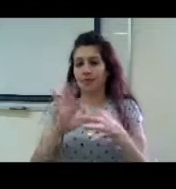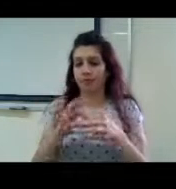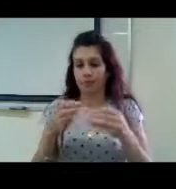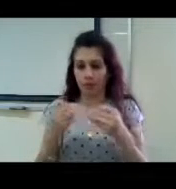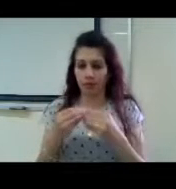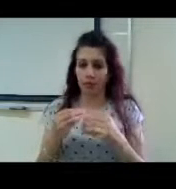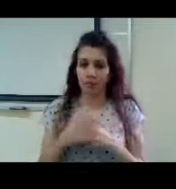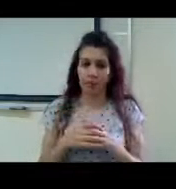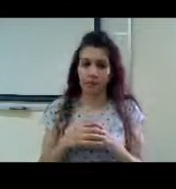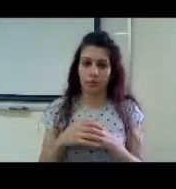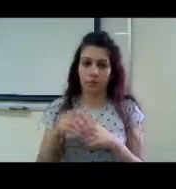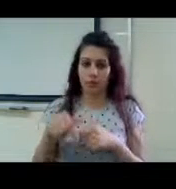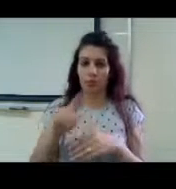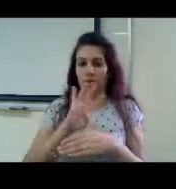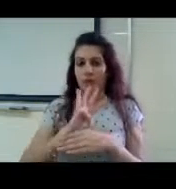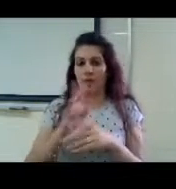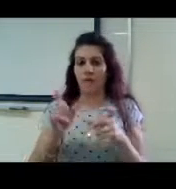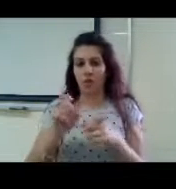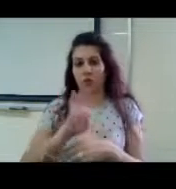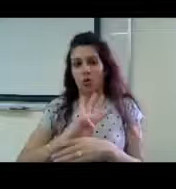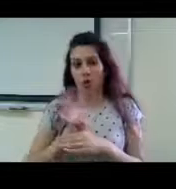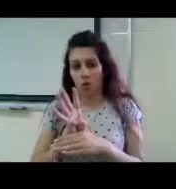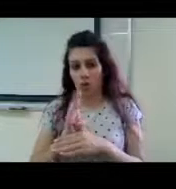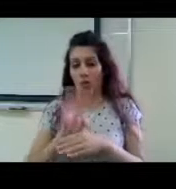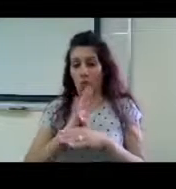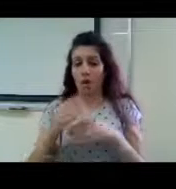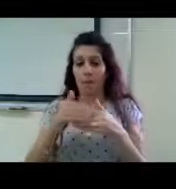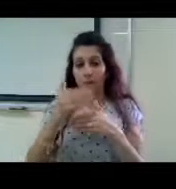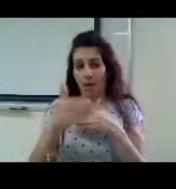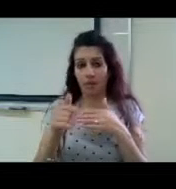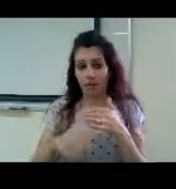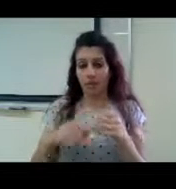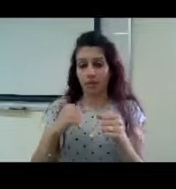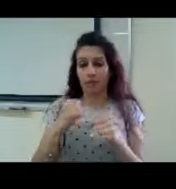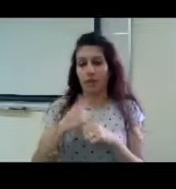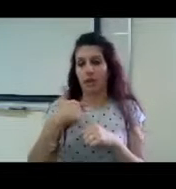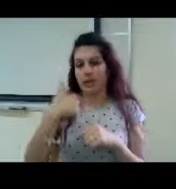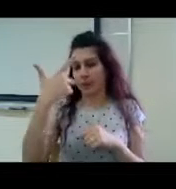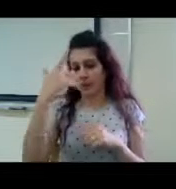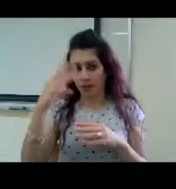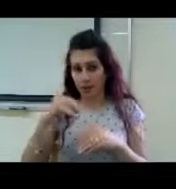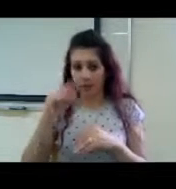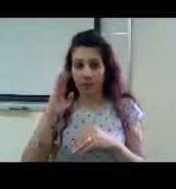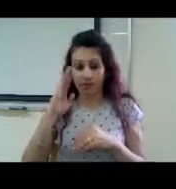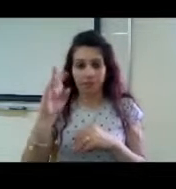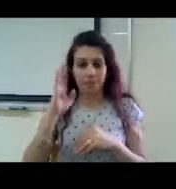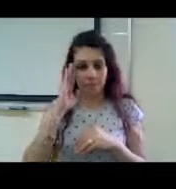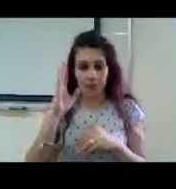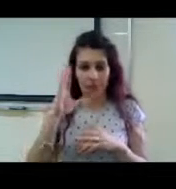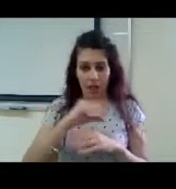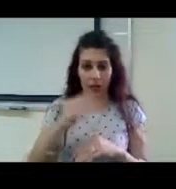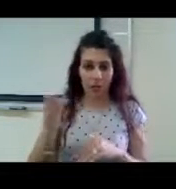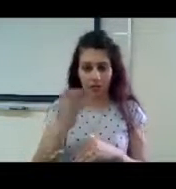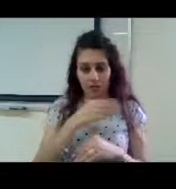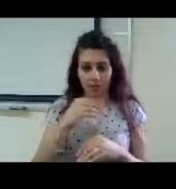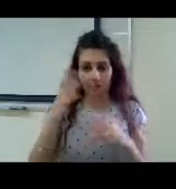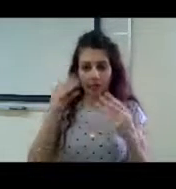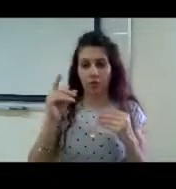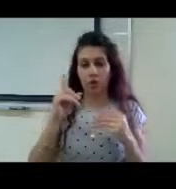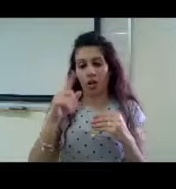sure yes that's perfect thank you so if you allow me I would